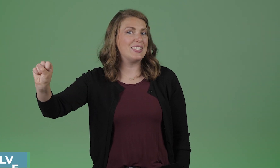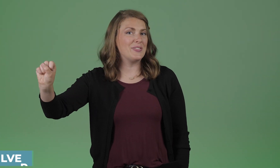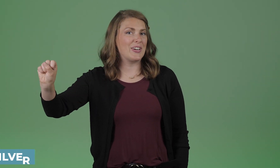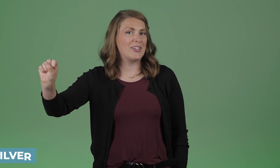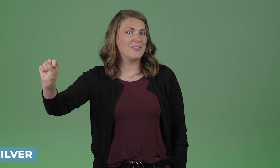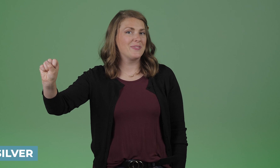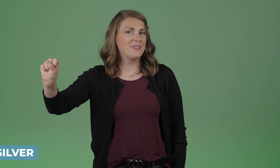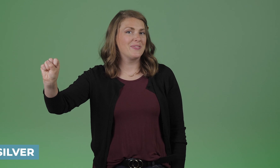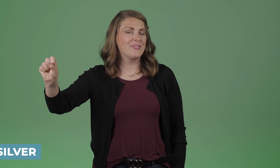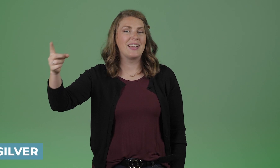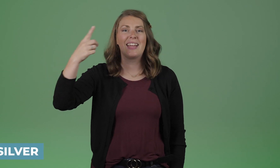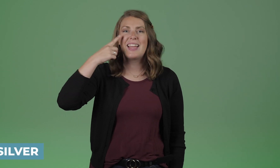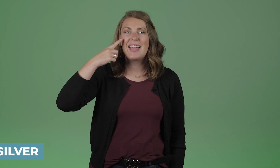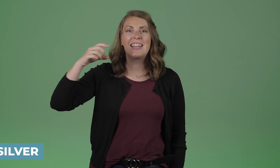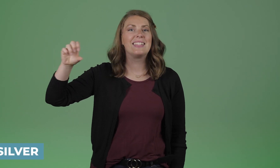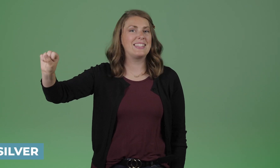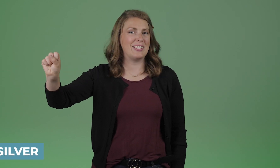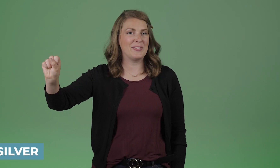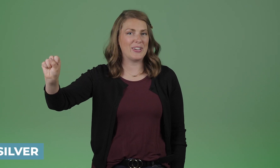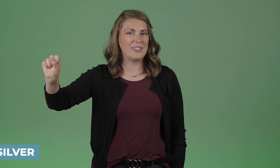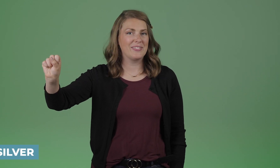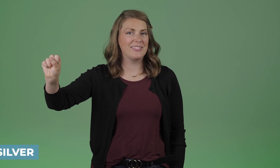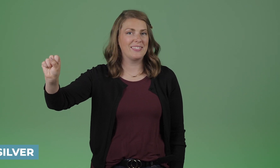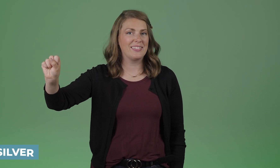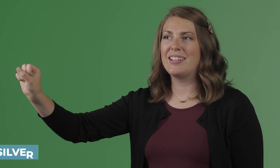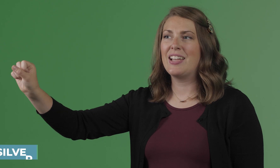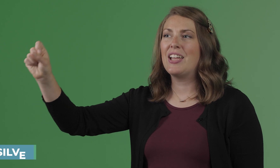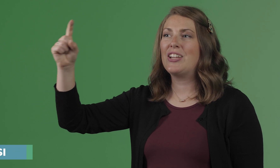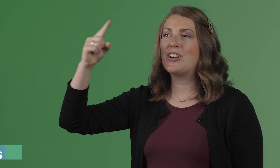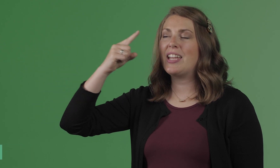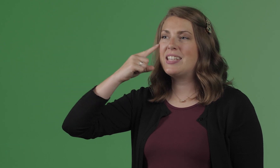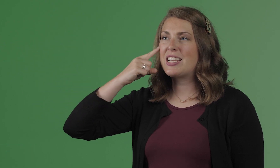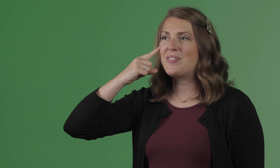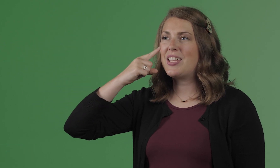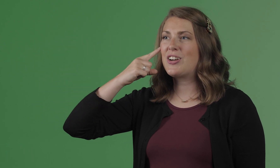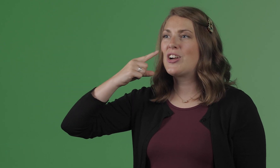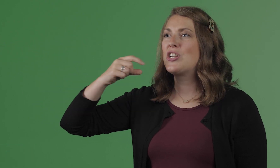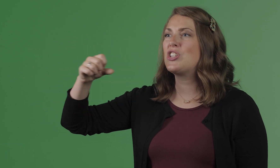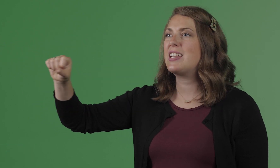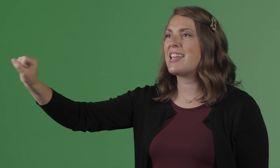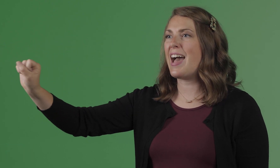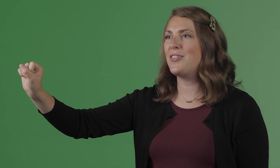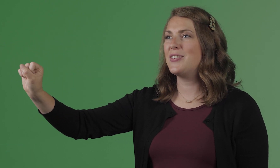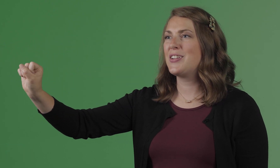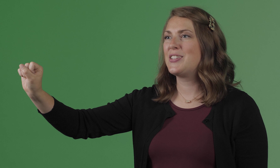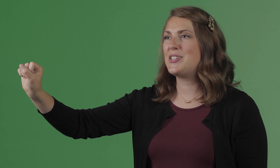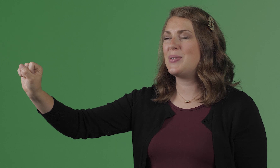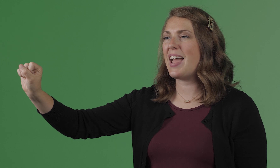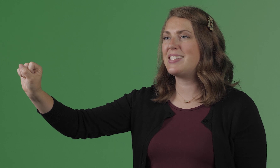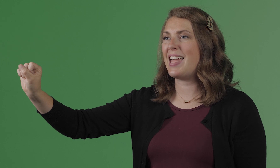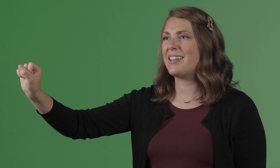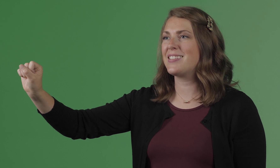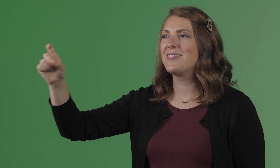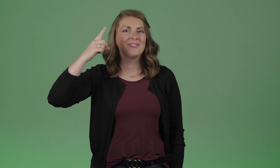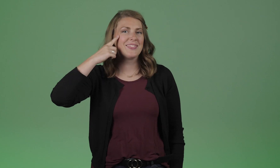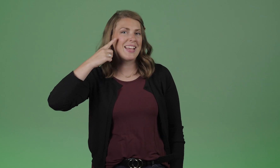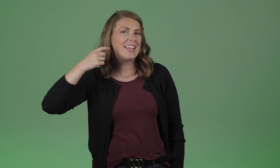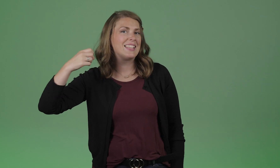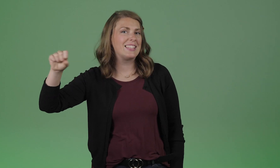SILVER SILVER Your index finger shakes out to an "S" hand.